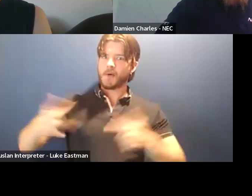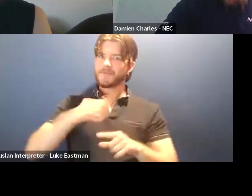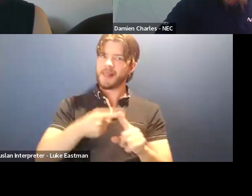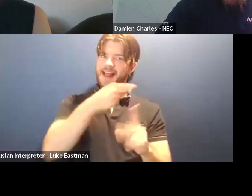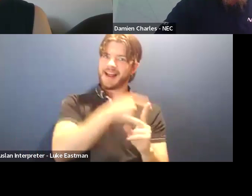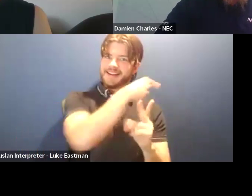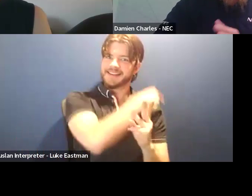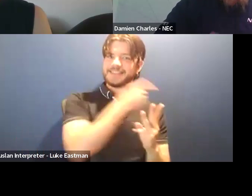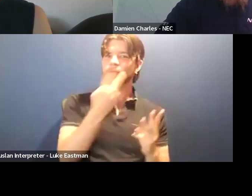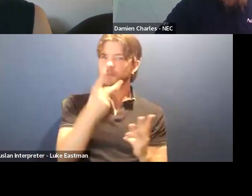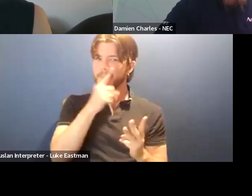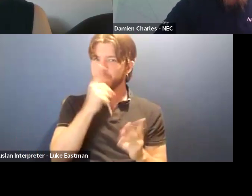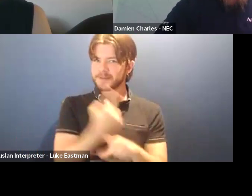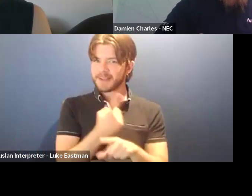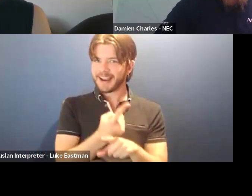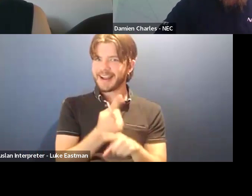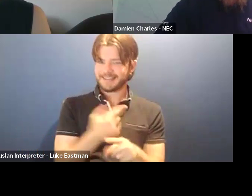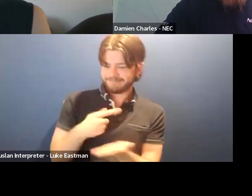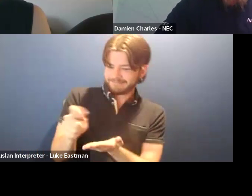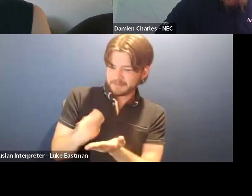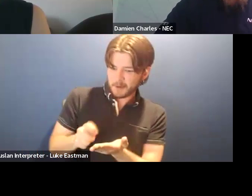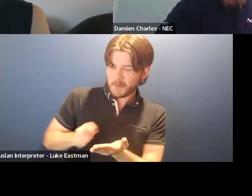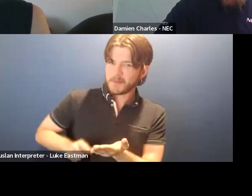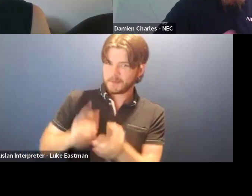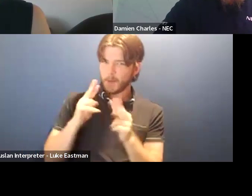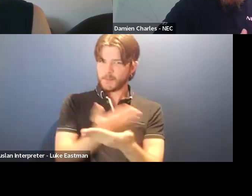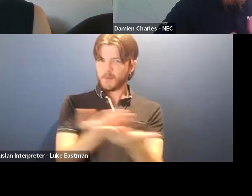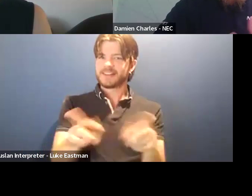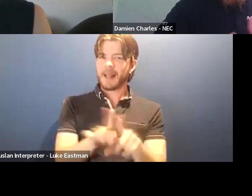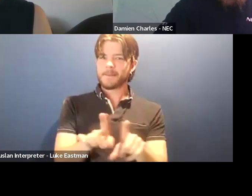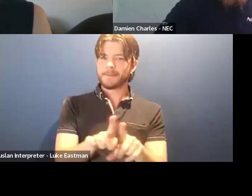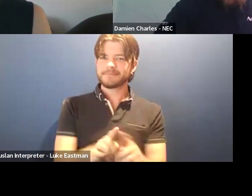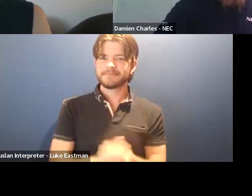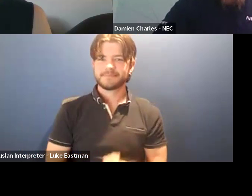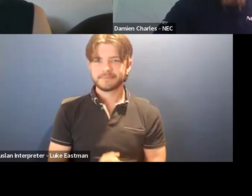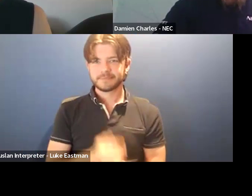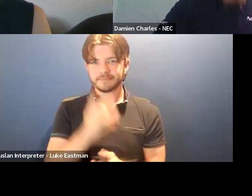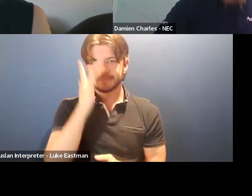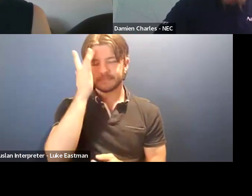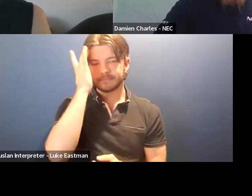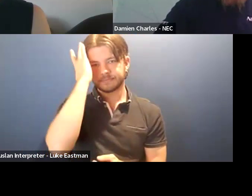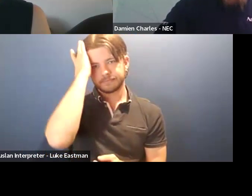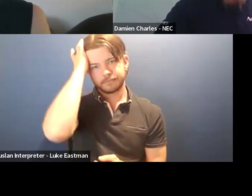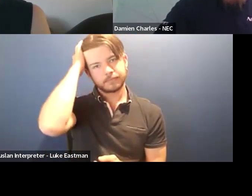I just learned as well, so fantastic stories and fantastic information. Look